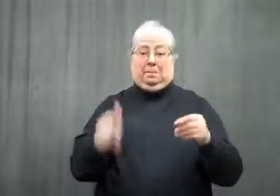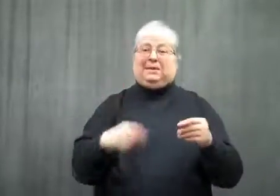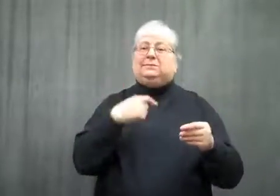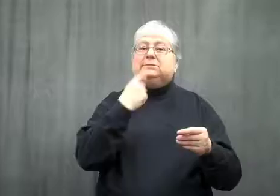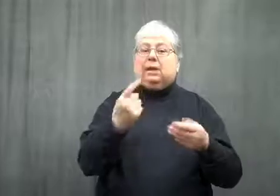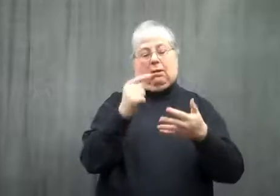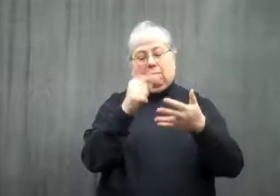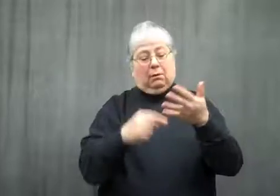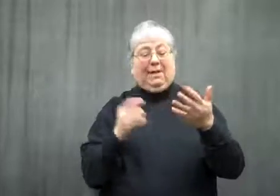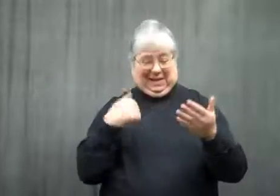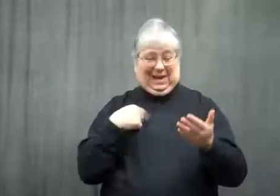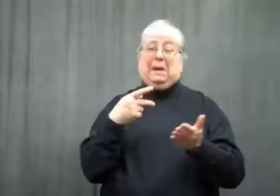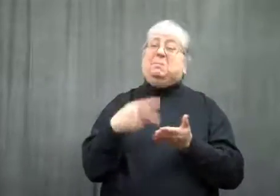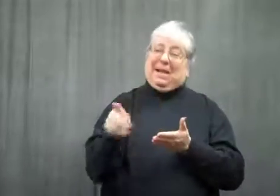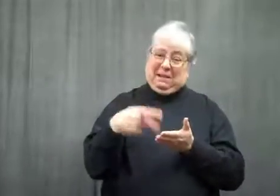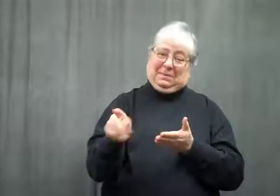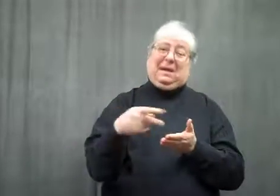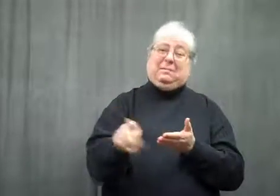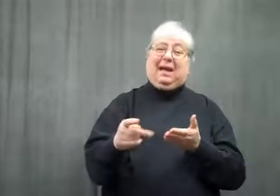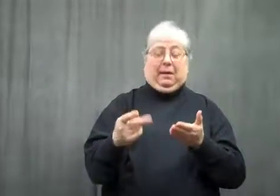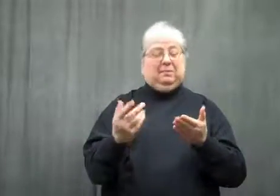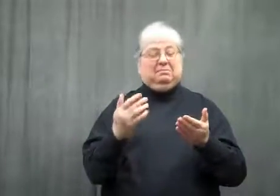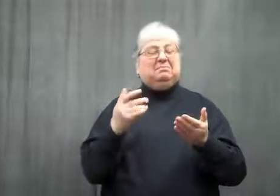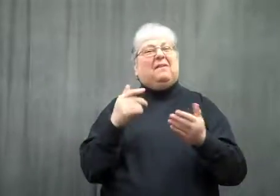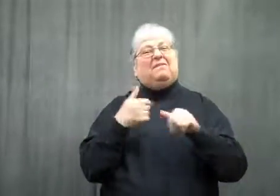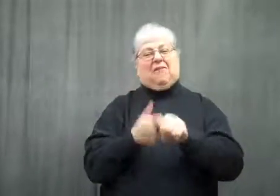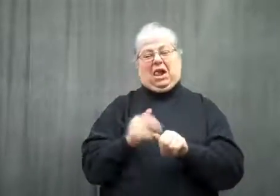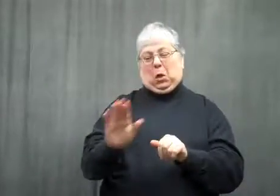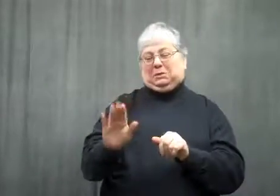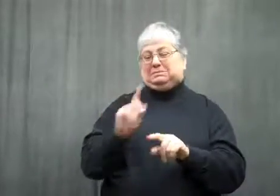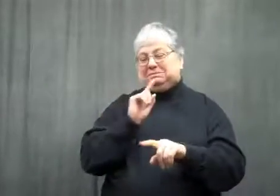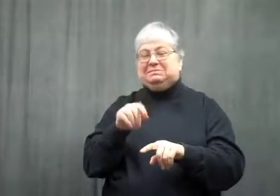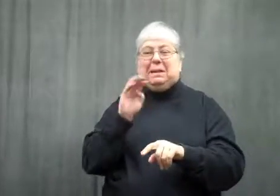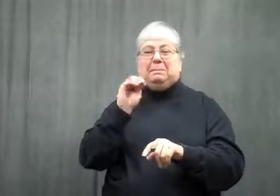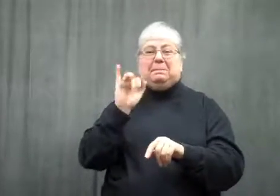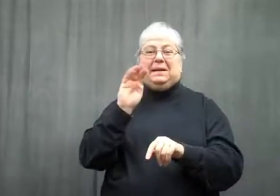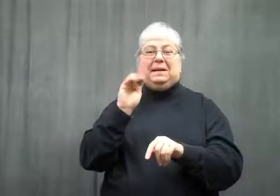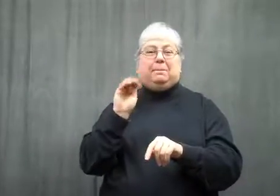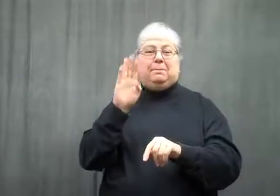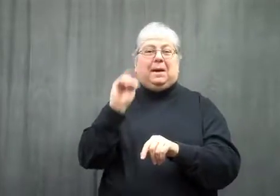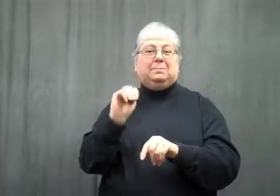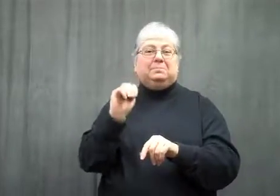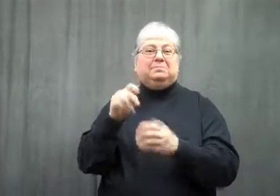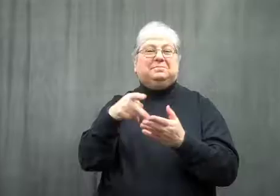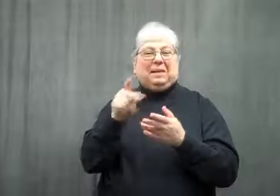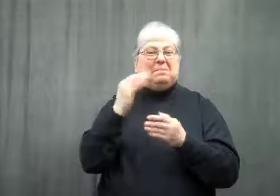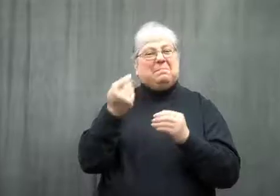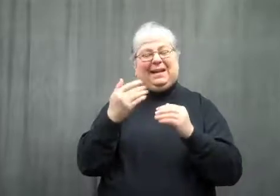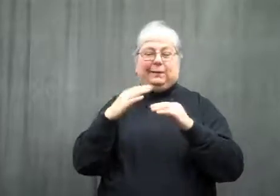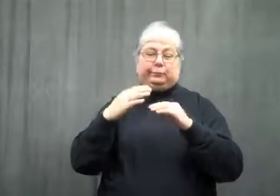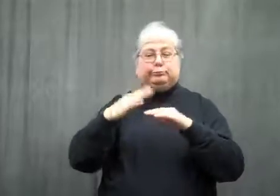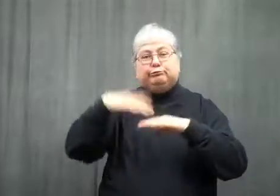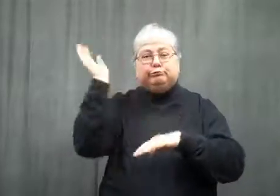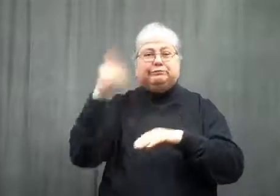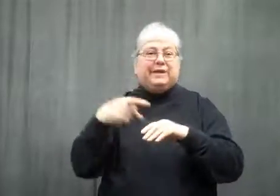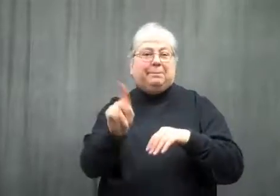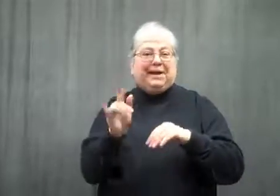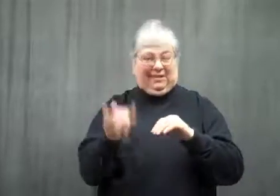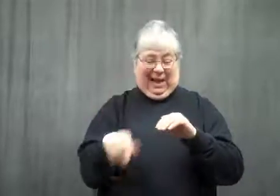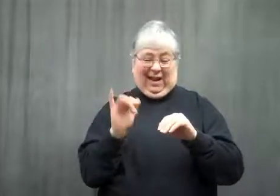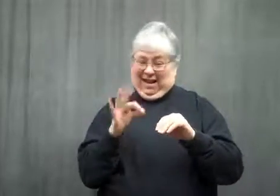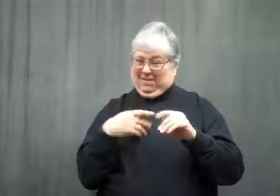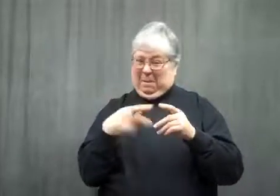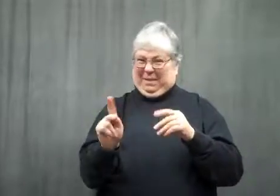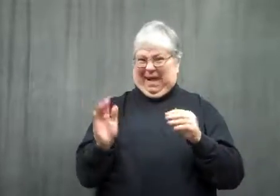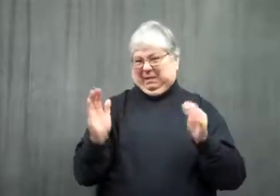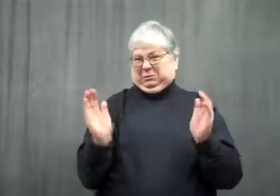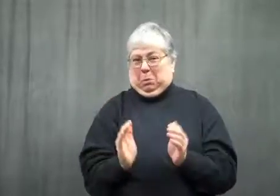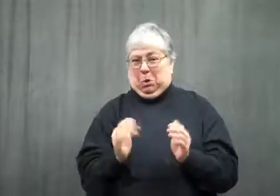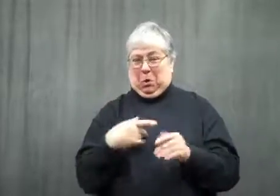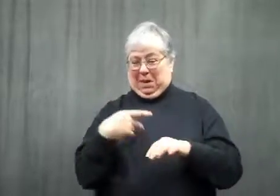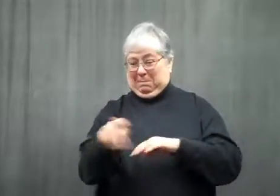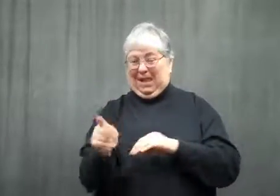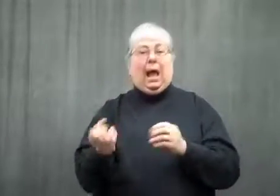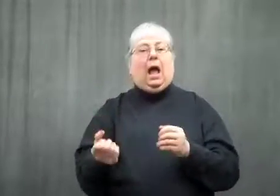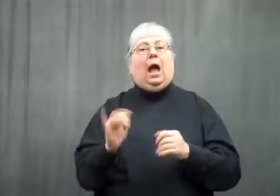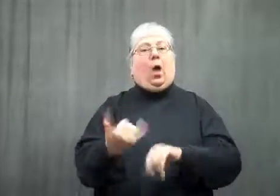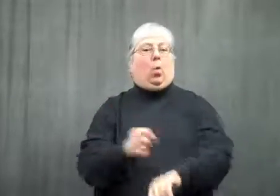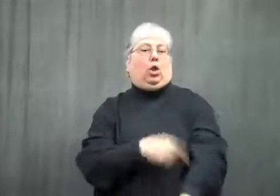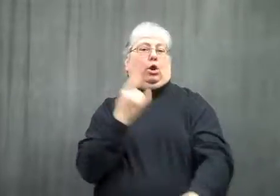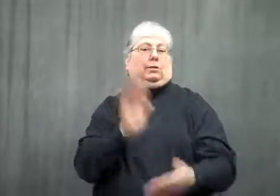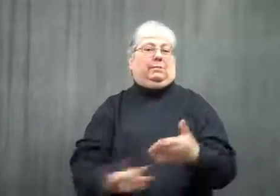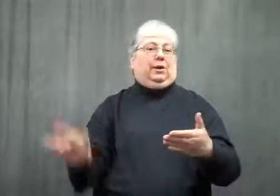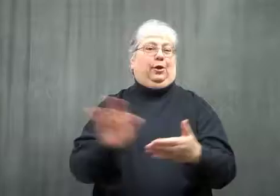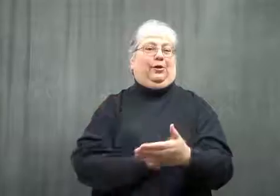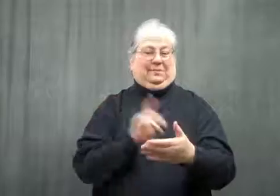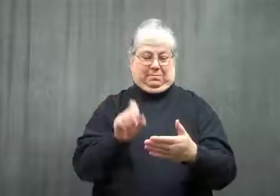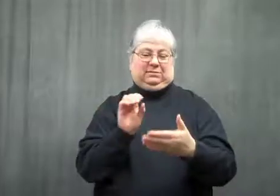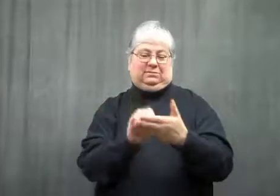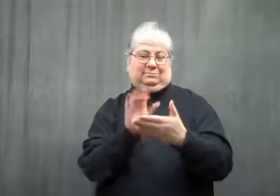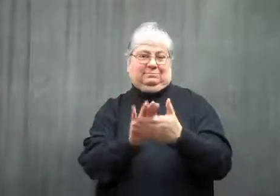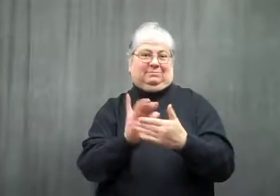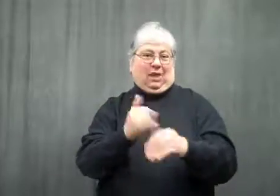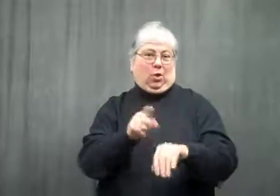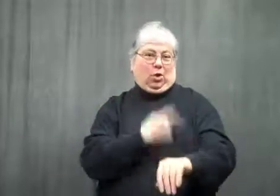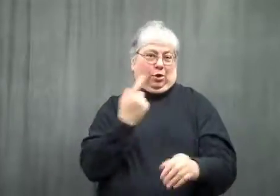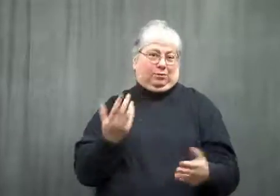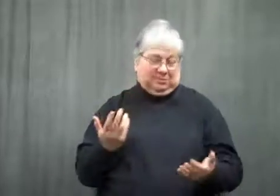It has to state how long it would take to pay the debt off if only the minimum payments are made.